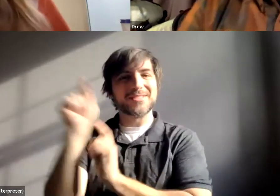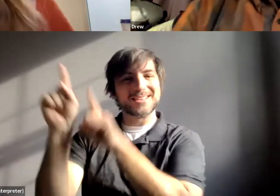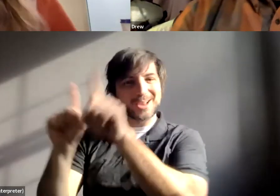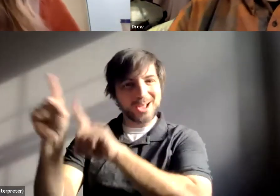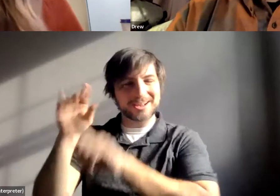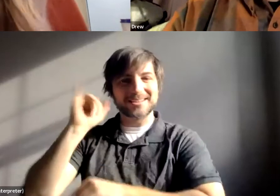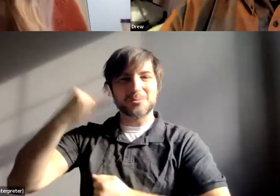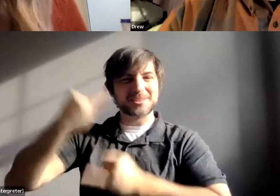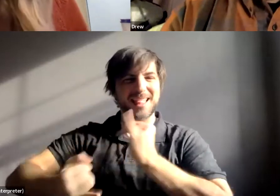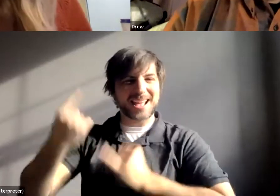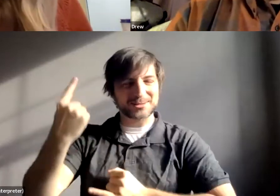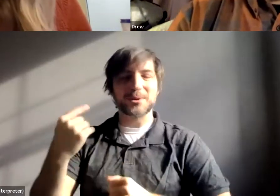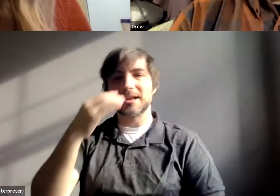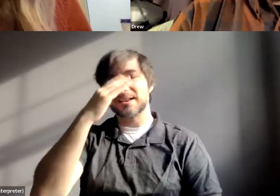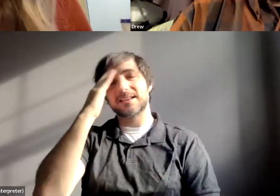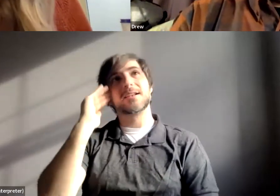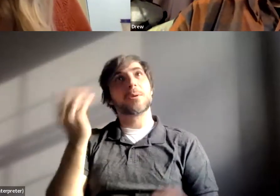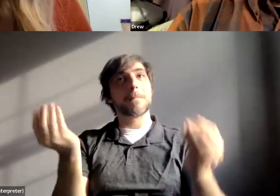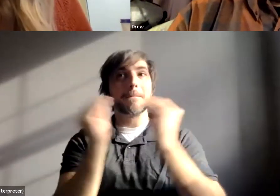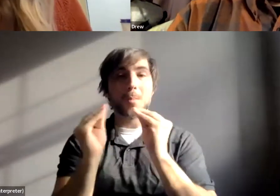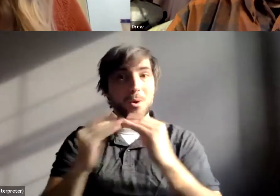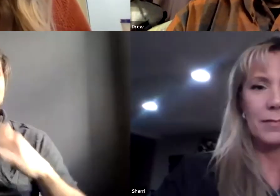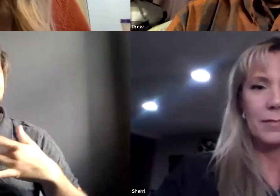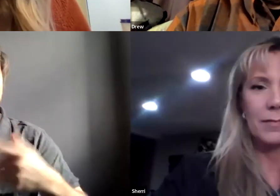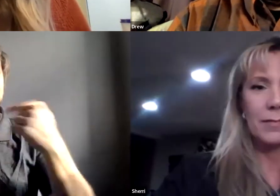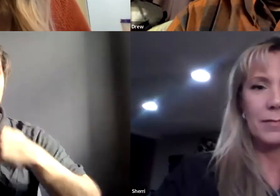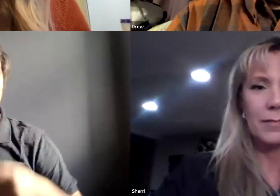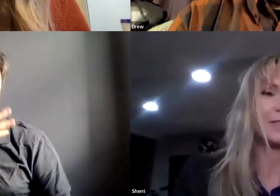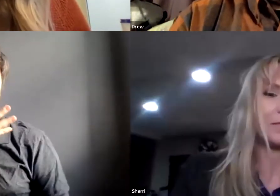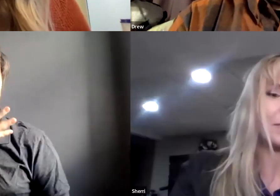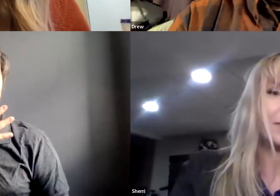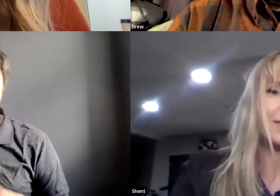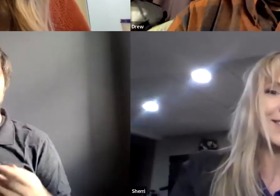up. Pay attention to MindsEye's Facebook page. We have two blues